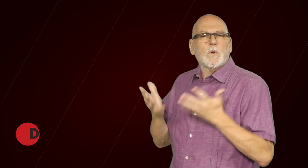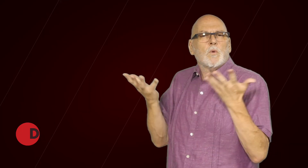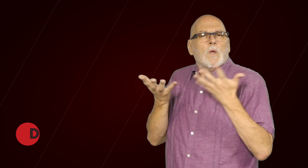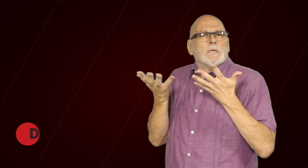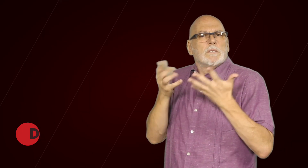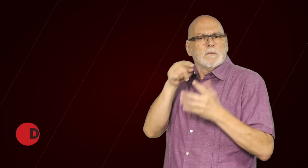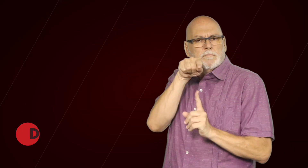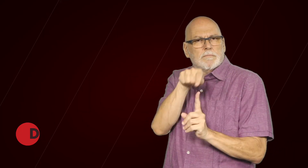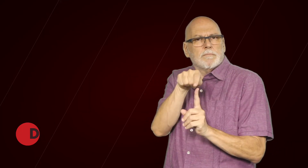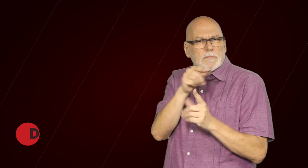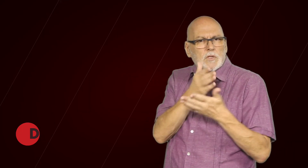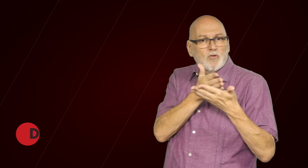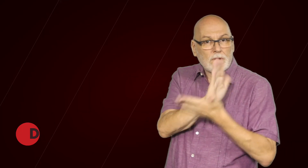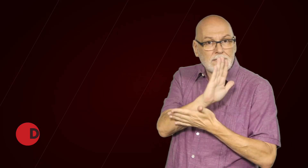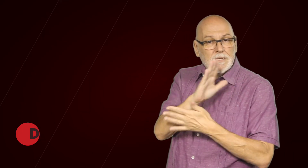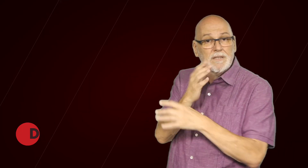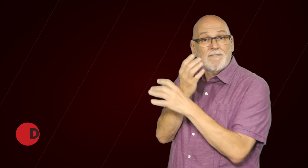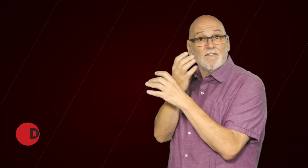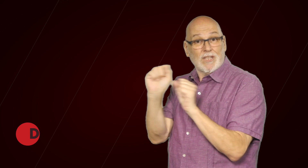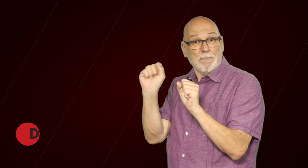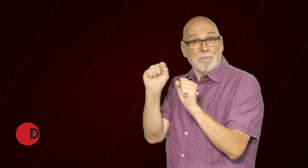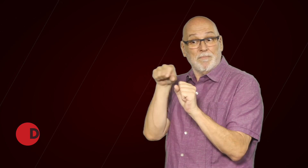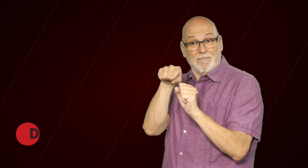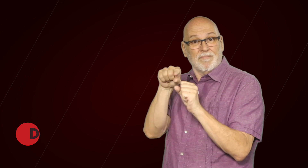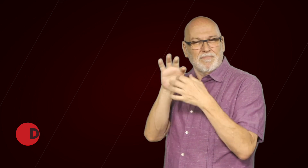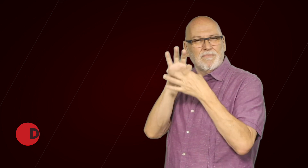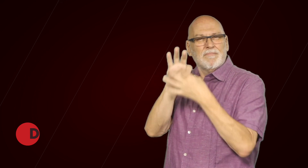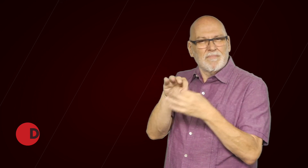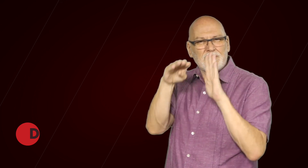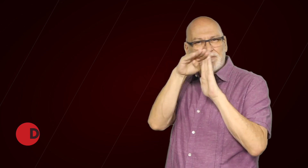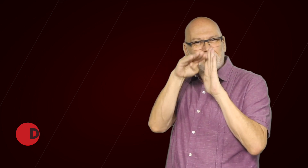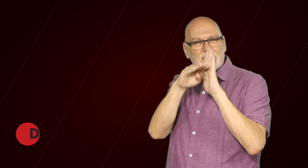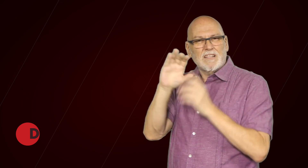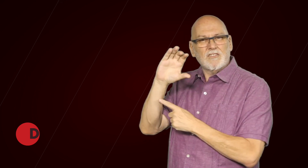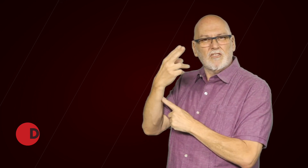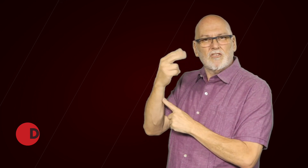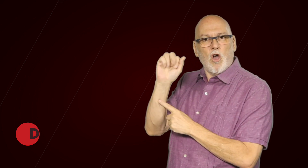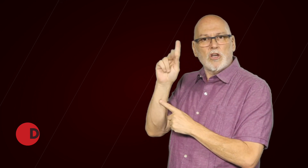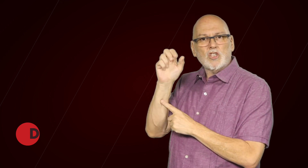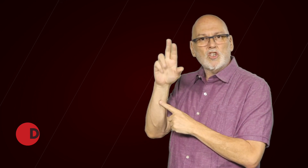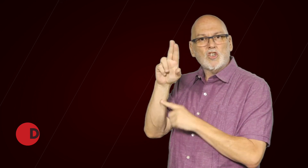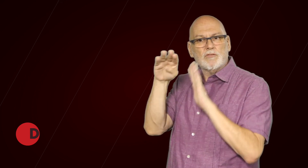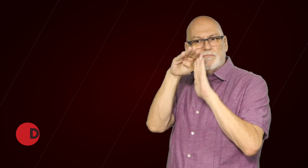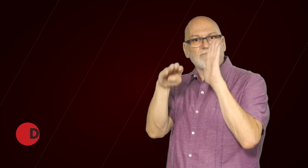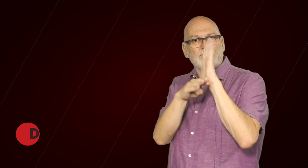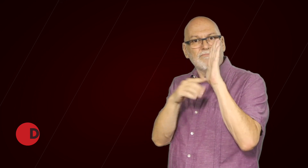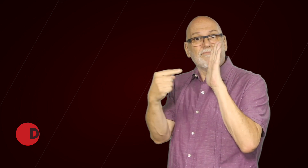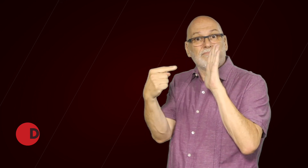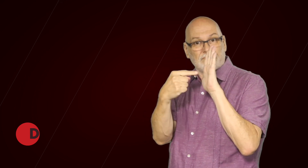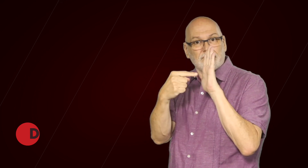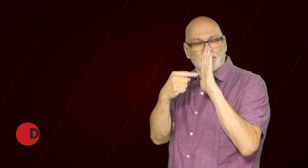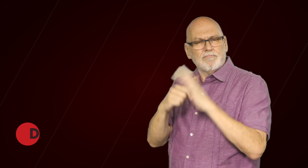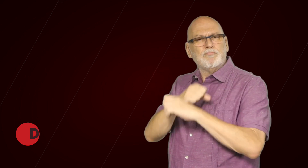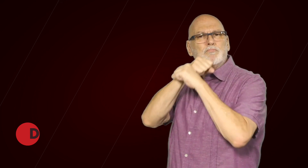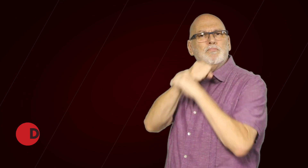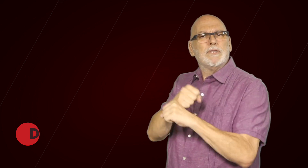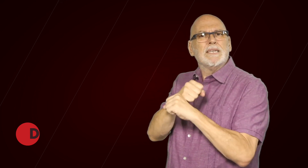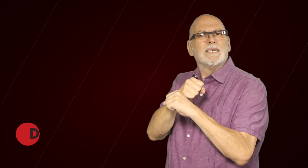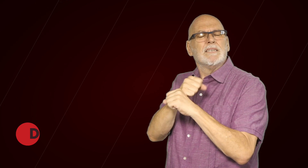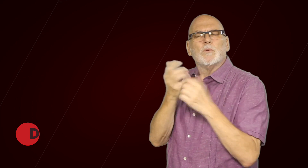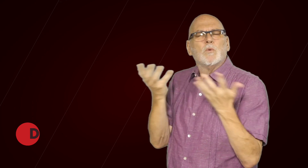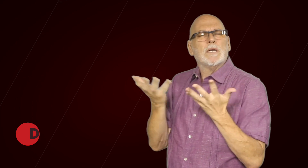[ANSELMO]: What are the rights and freedoms the Charter protects?